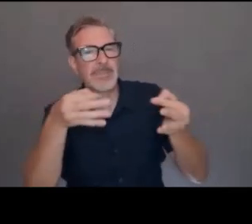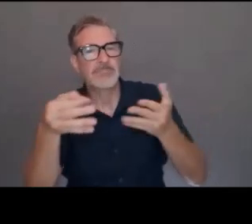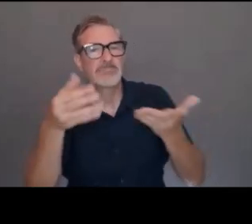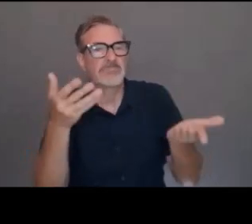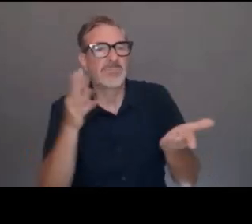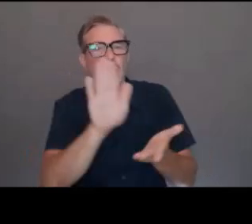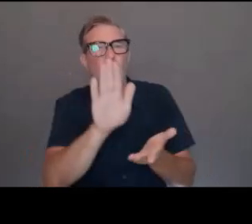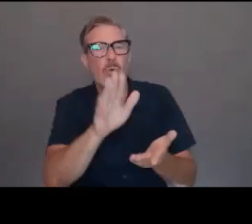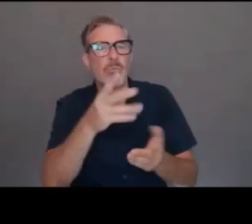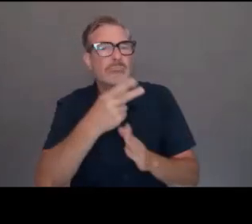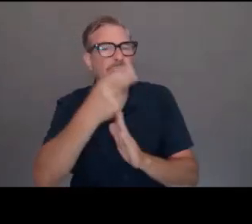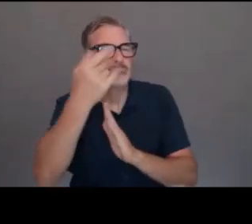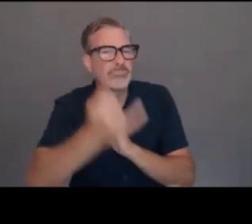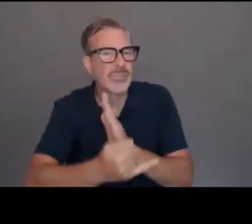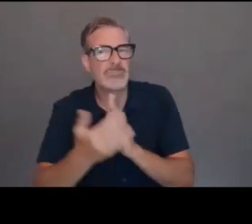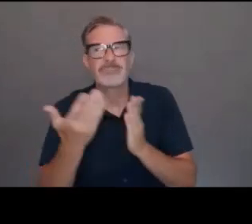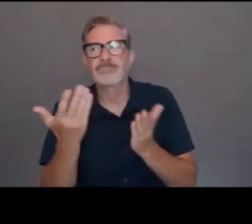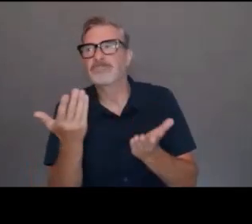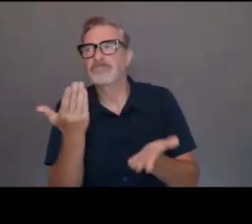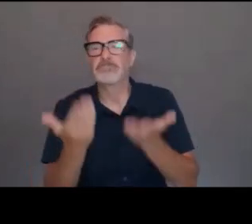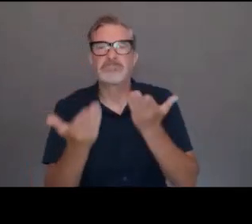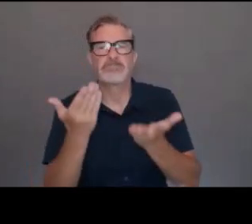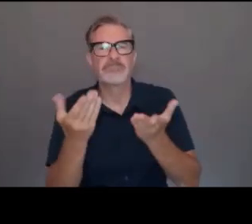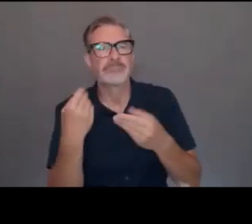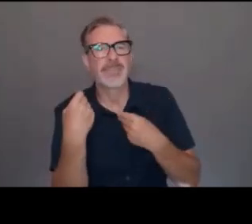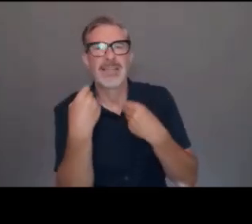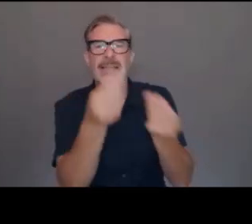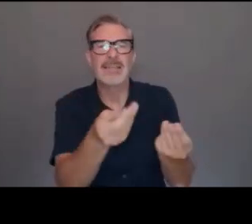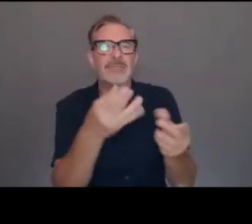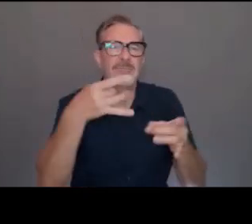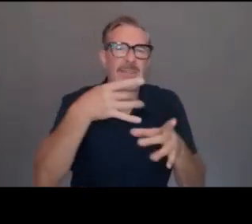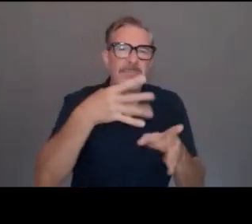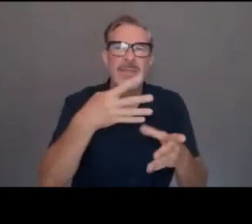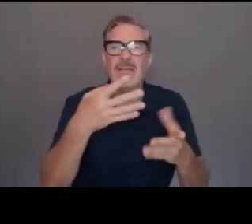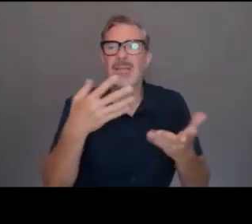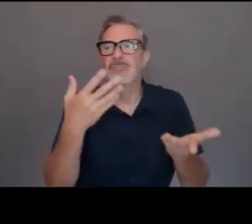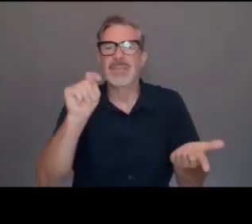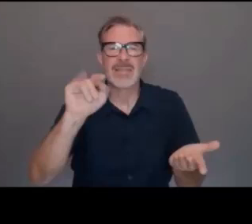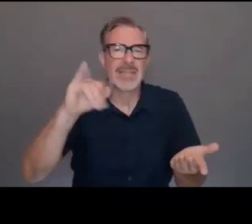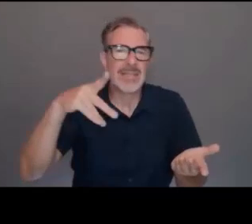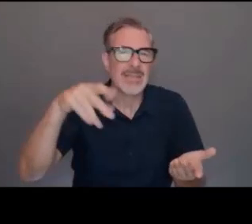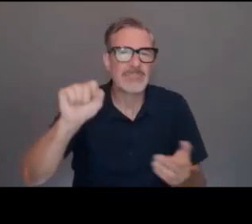give you some more specific tips and tricks as to how you might approach it and